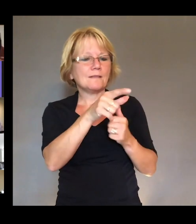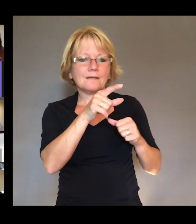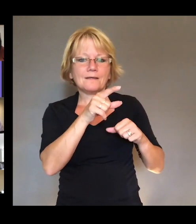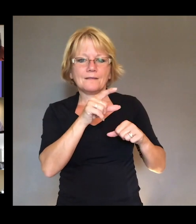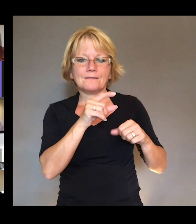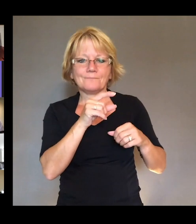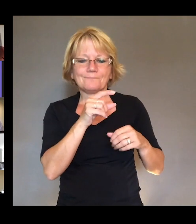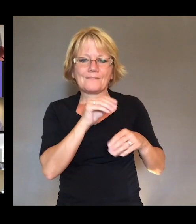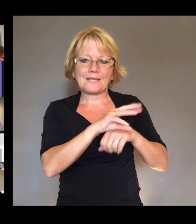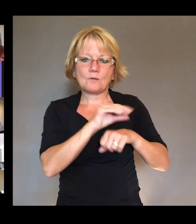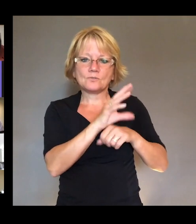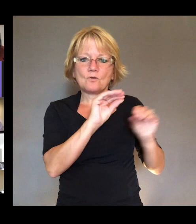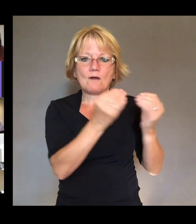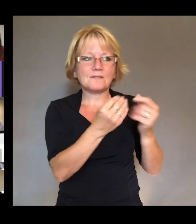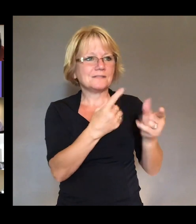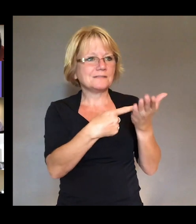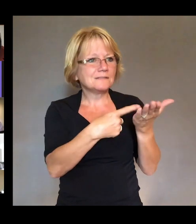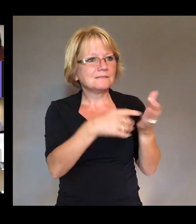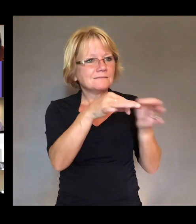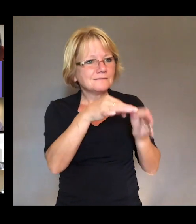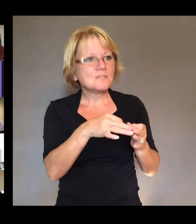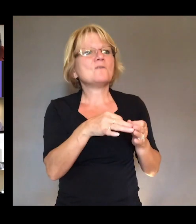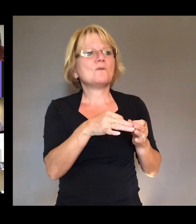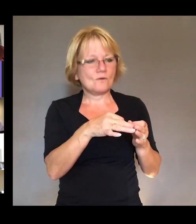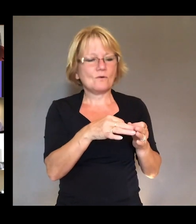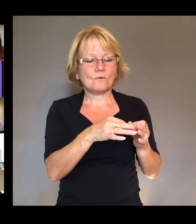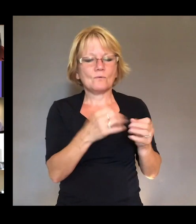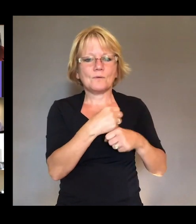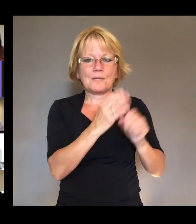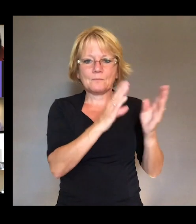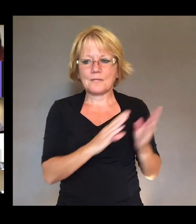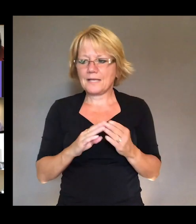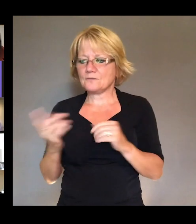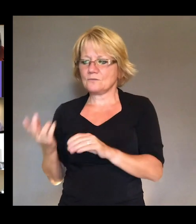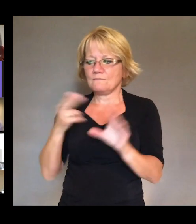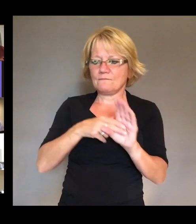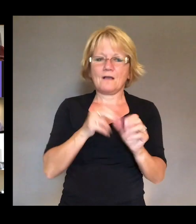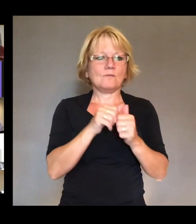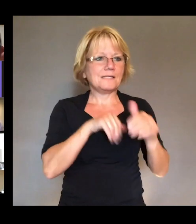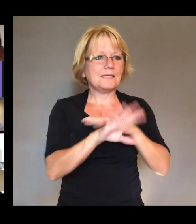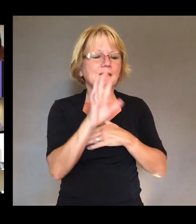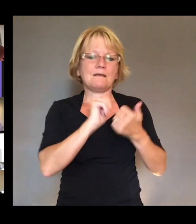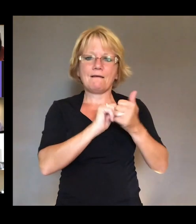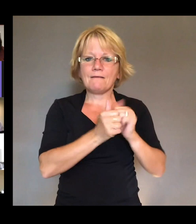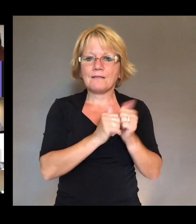And she became a contributor to our school where she wasn't just a kid who came into a classroom every day, she was involved in athletics.